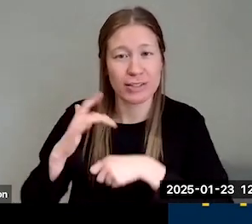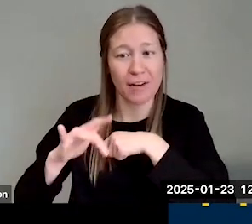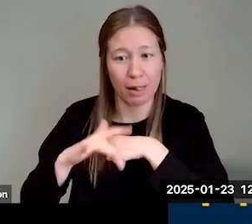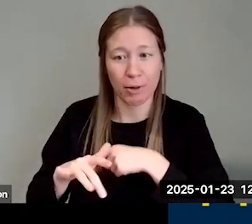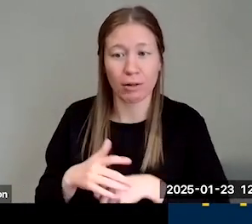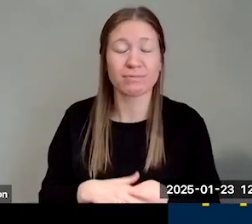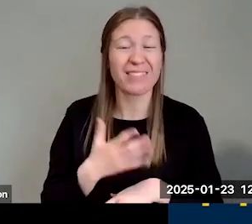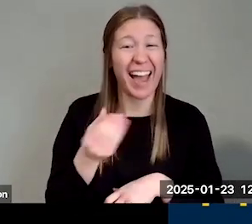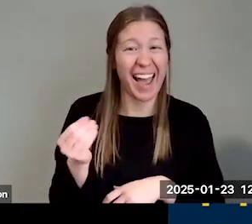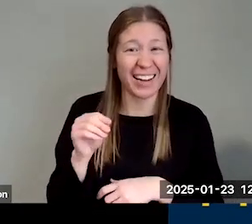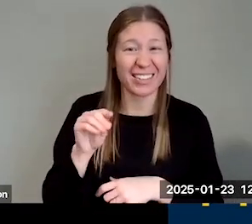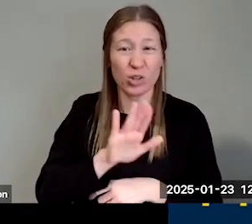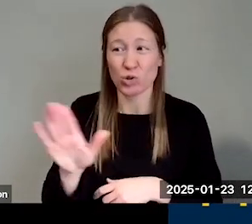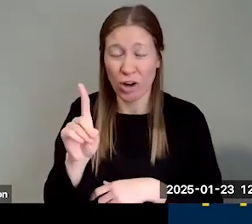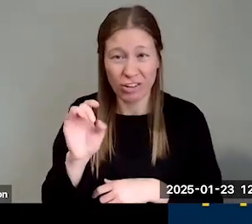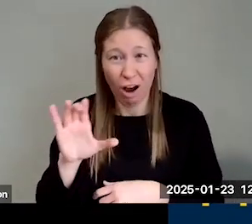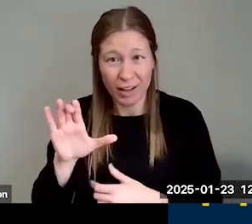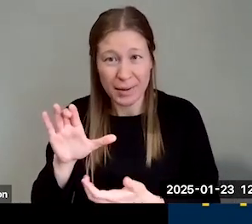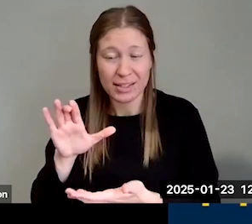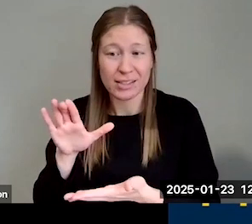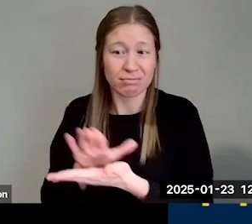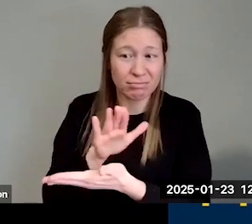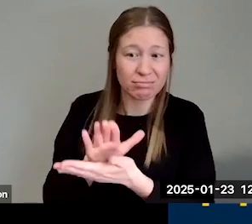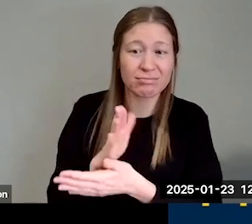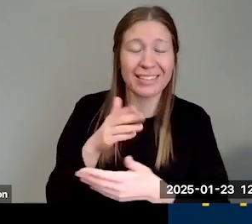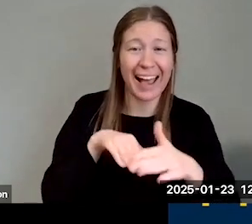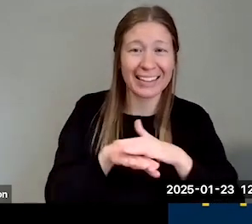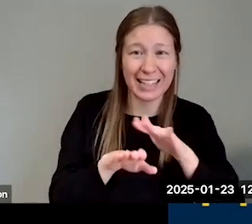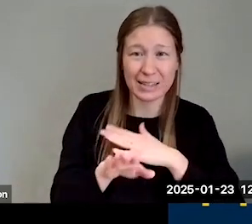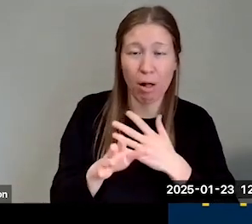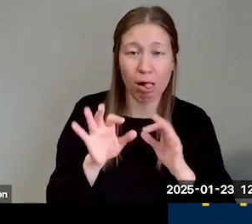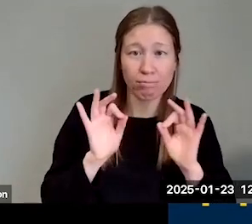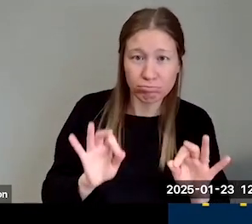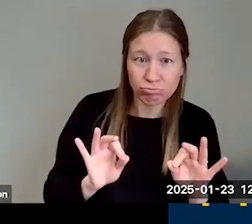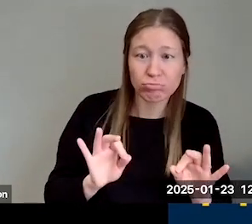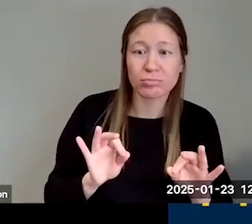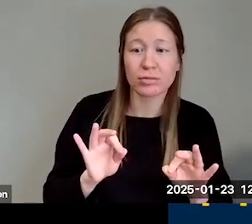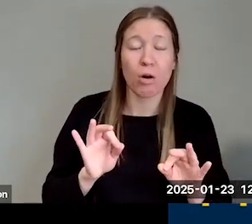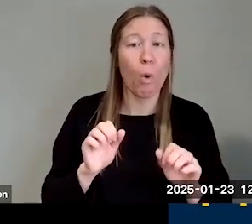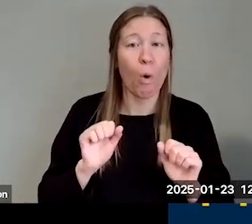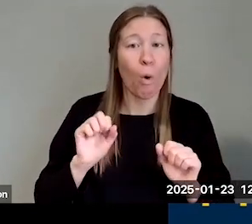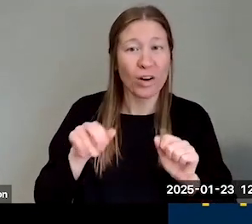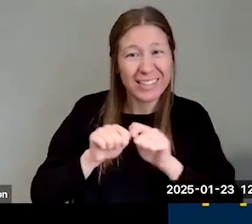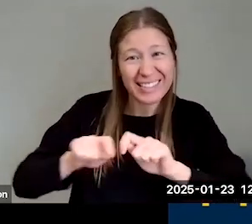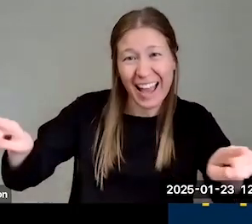not only that you create are accessible, but those that you might send out to your staff are accessible themselves